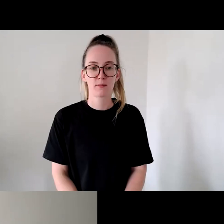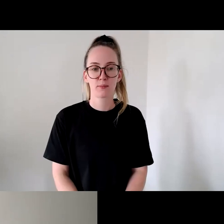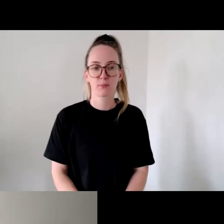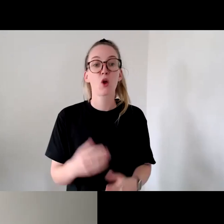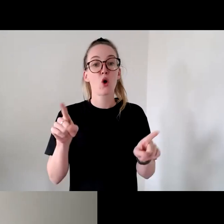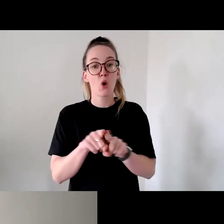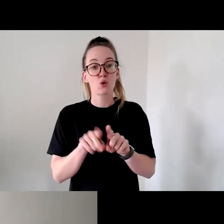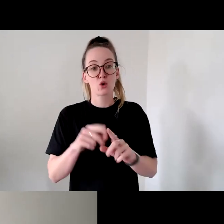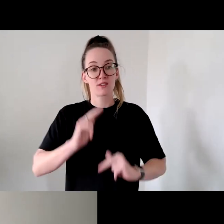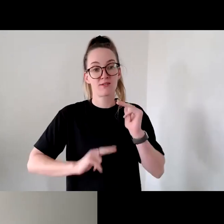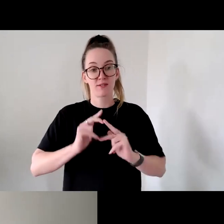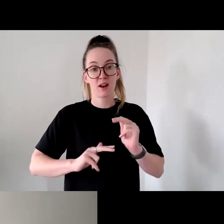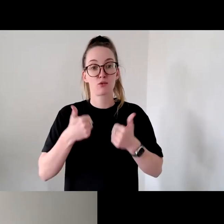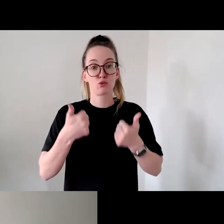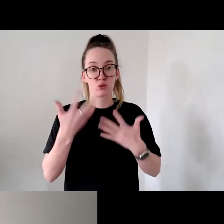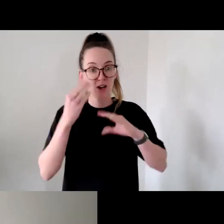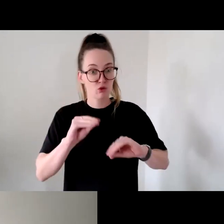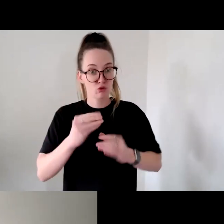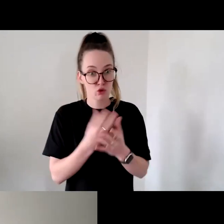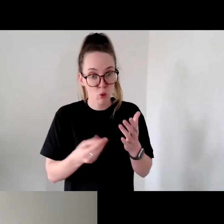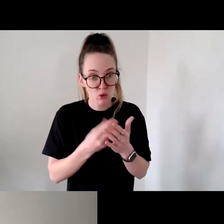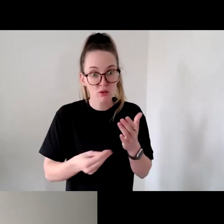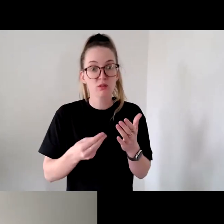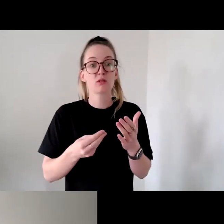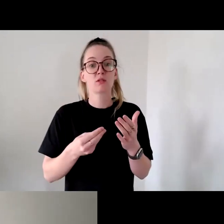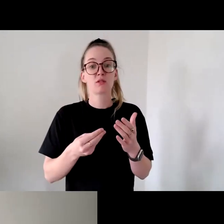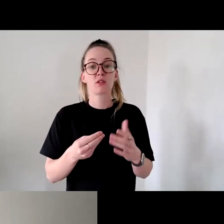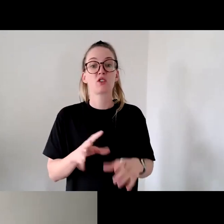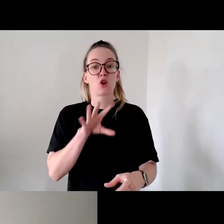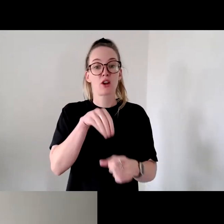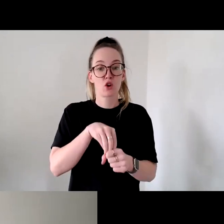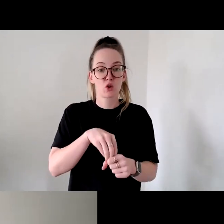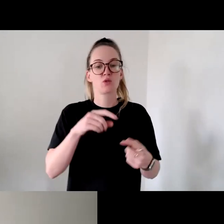a variety of different organisations including Screen Producers Association, Screen Careers,